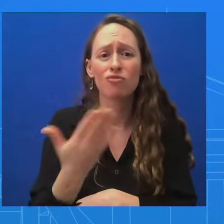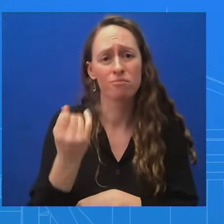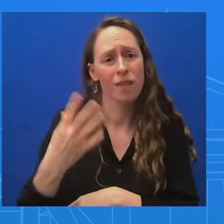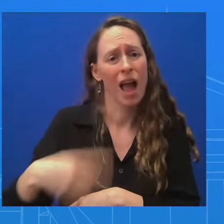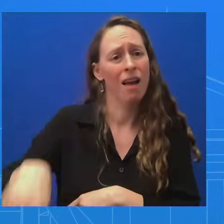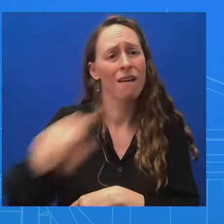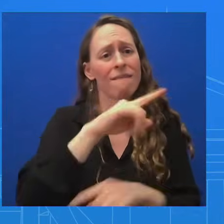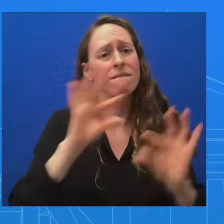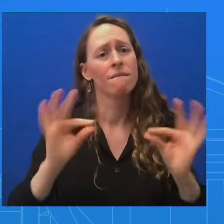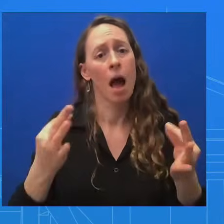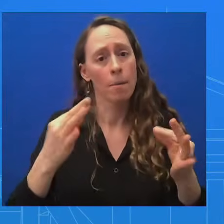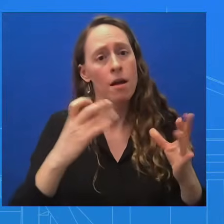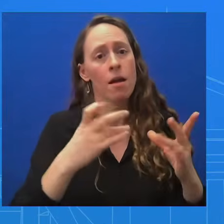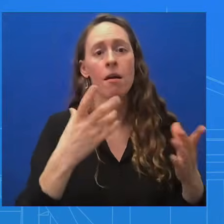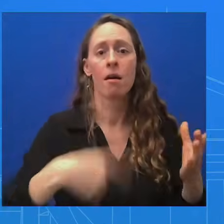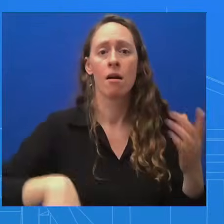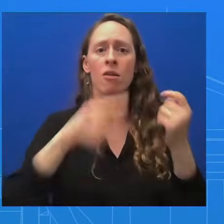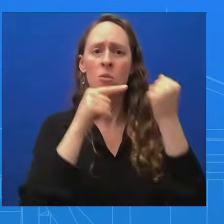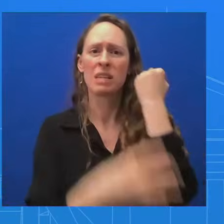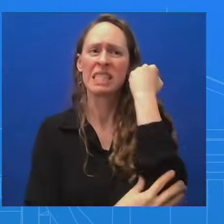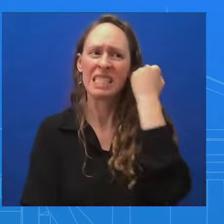The Press: Have a good weekend. Ms. Jean-Pierre: Stay -- stay warm and dry.